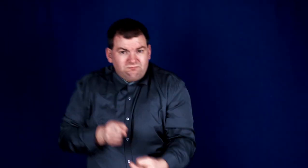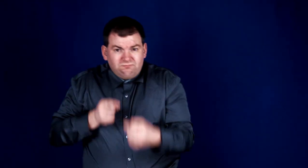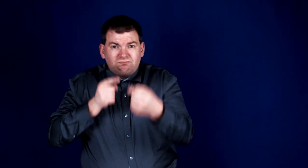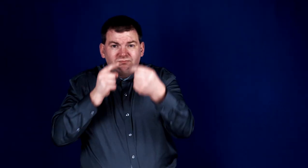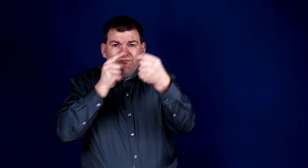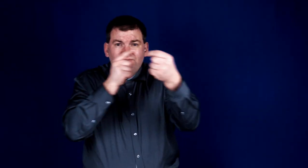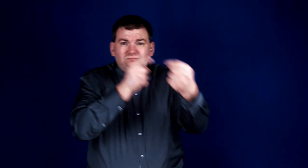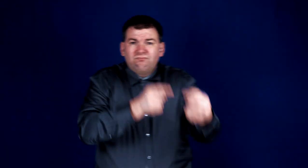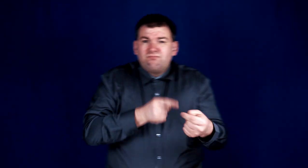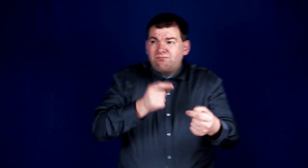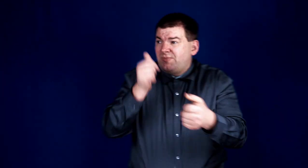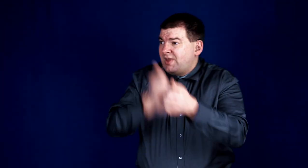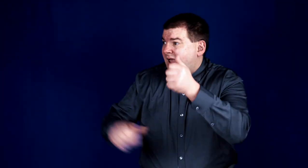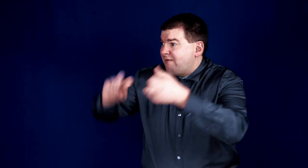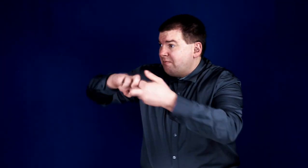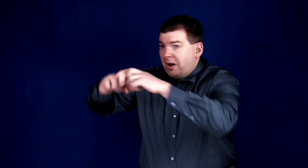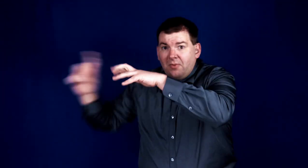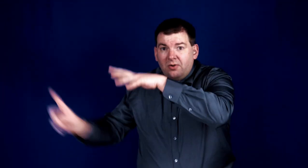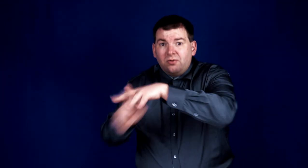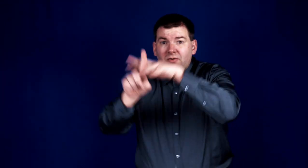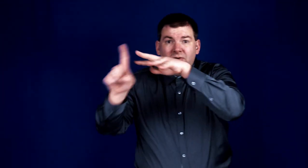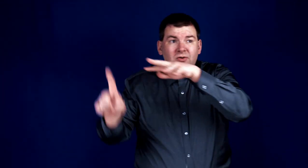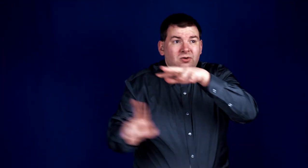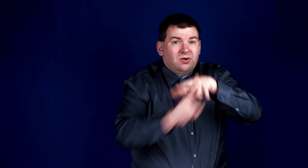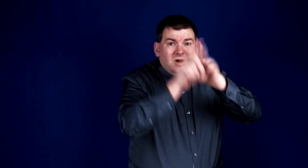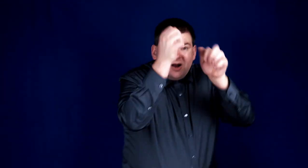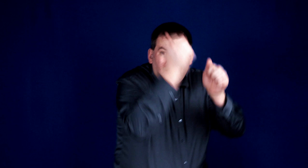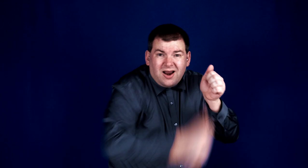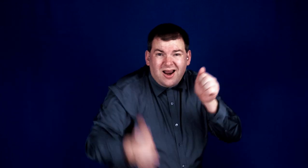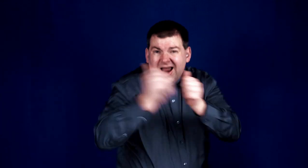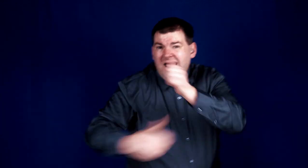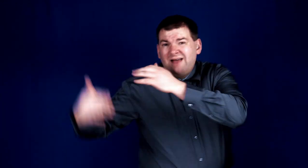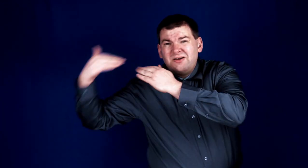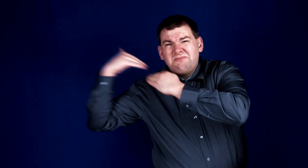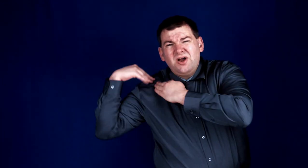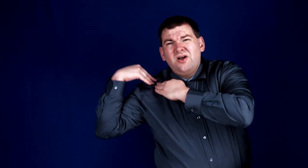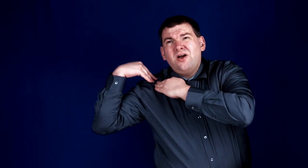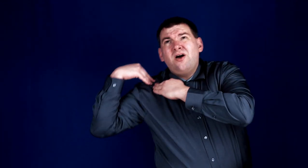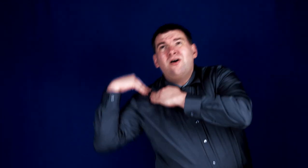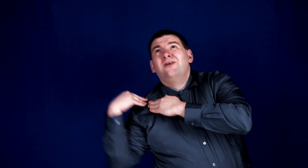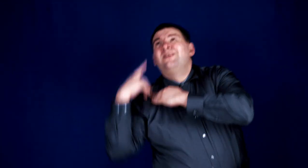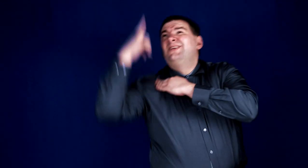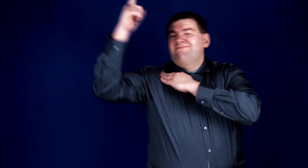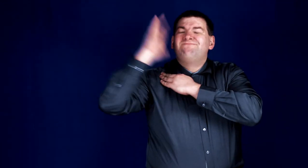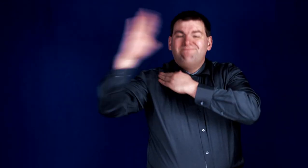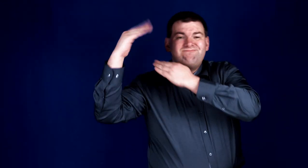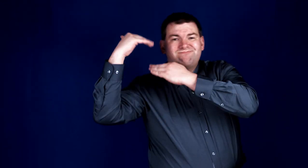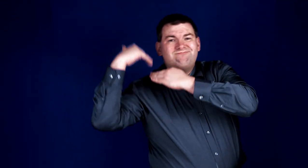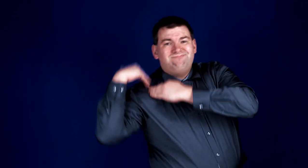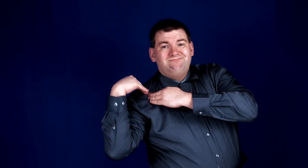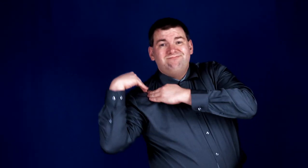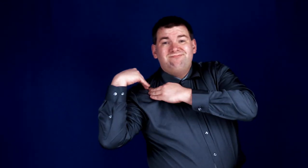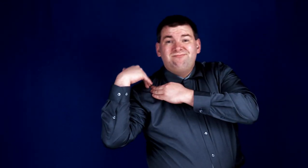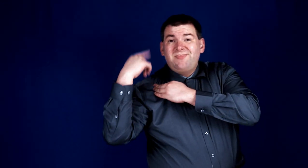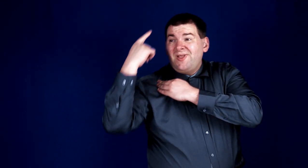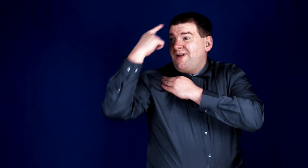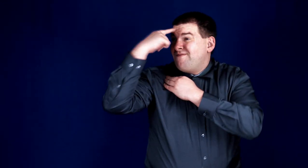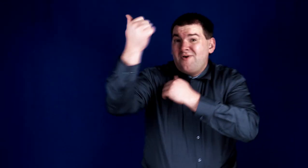Every cross, every care, every burden He'll bare.